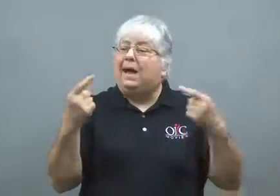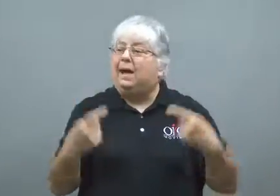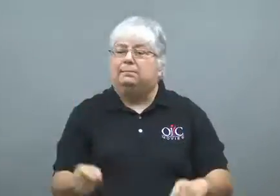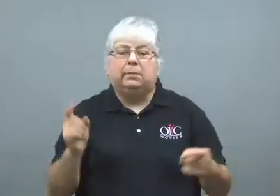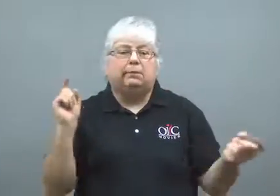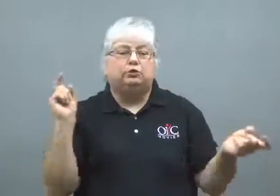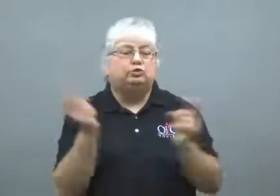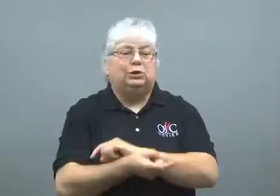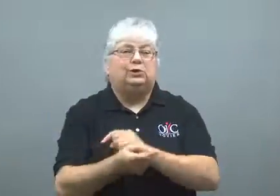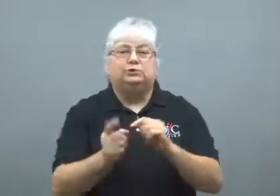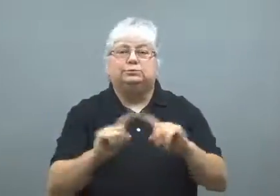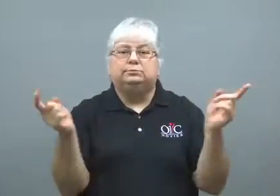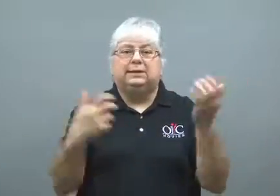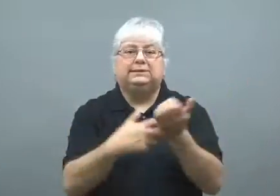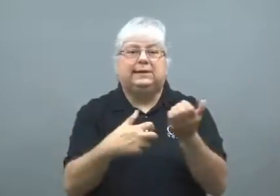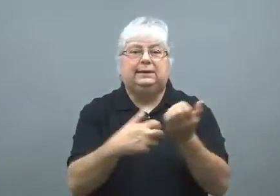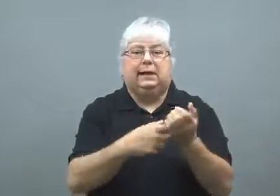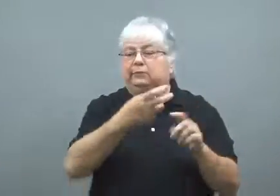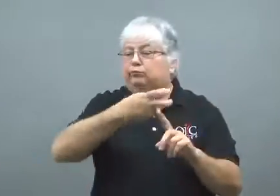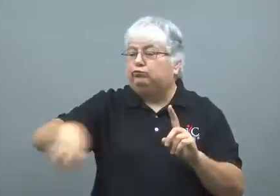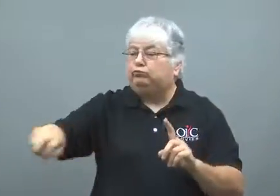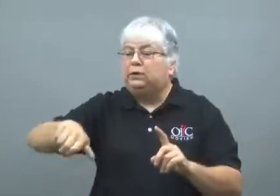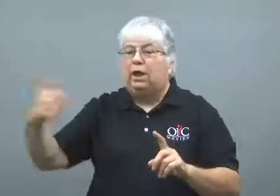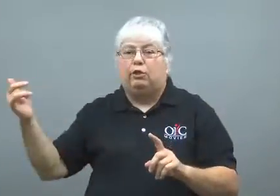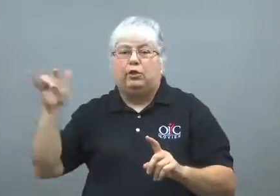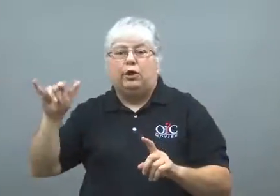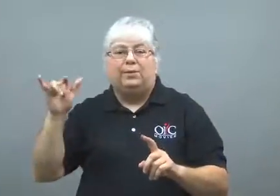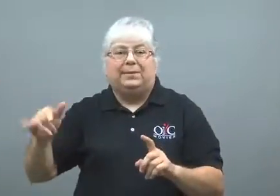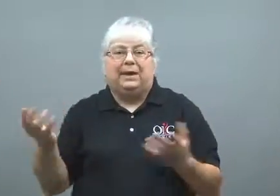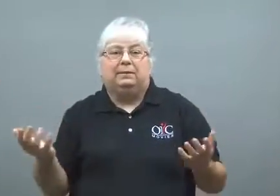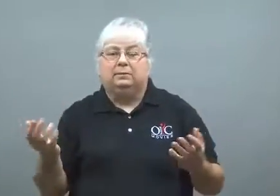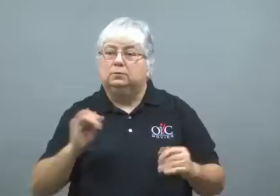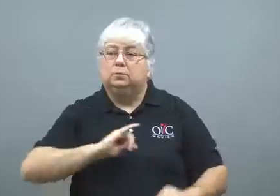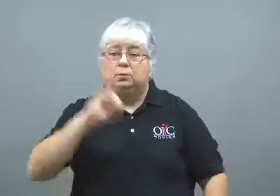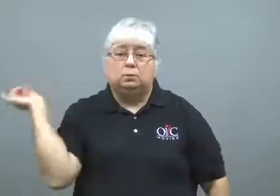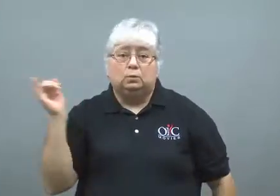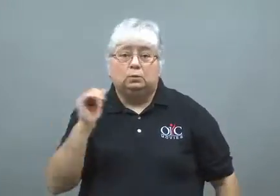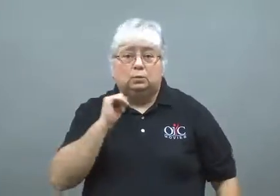But his ticket was changed, and he took a different flight.